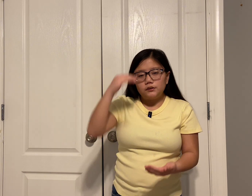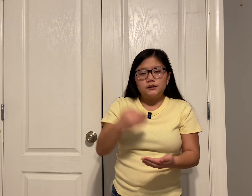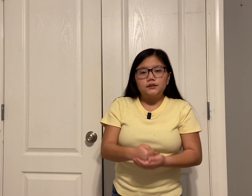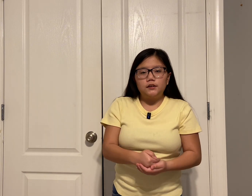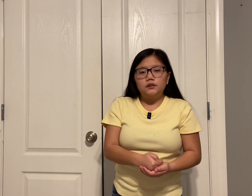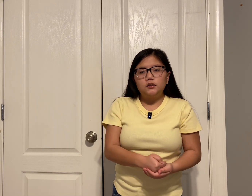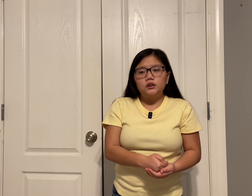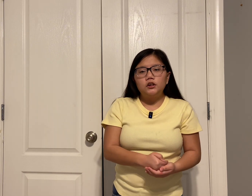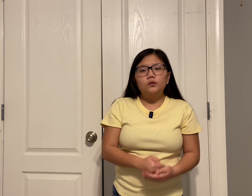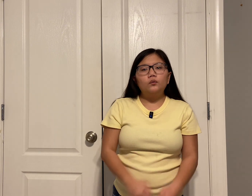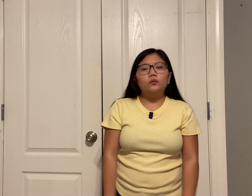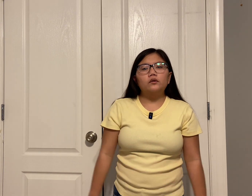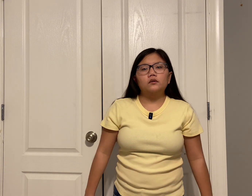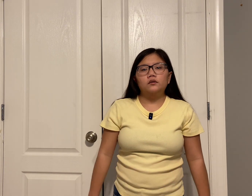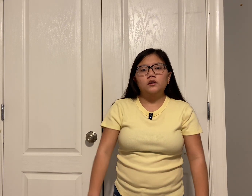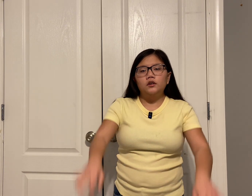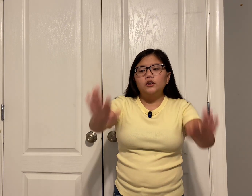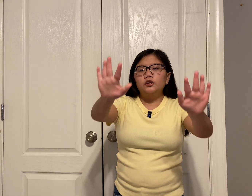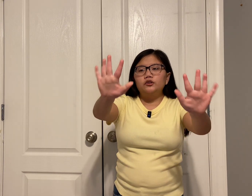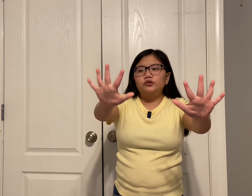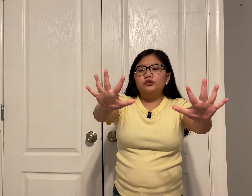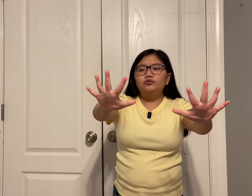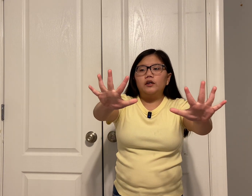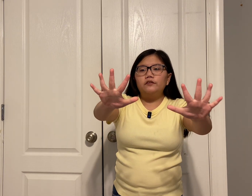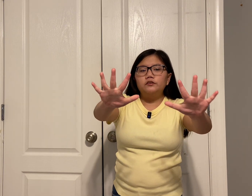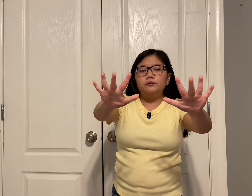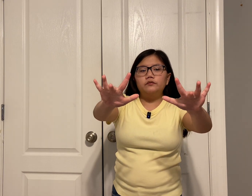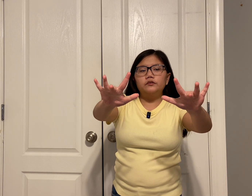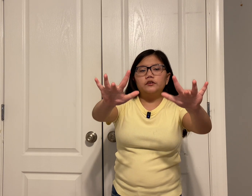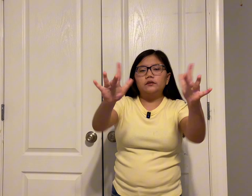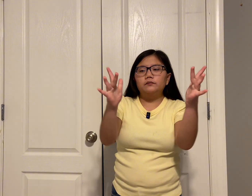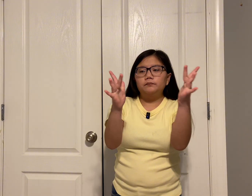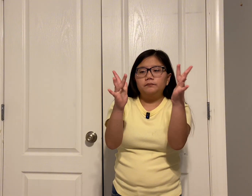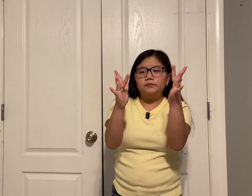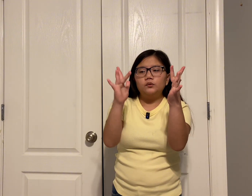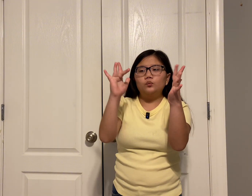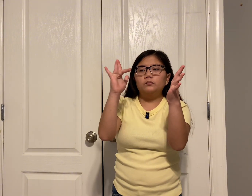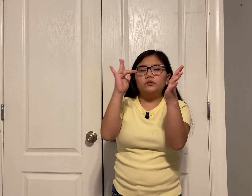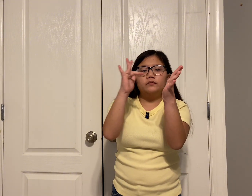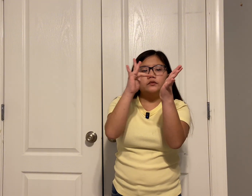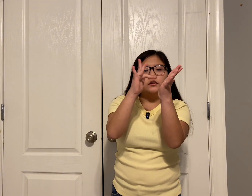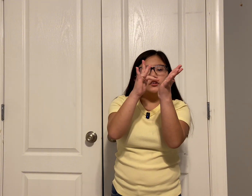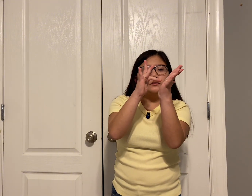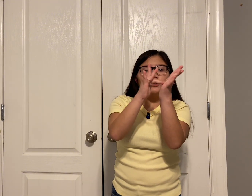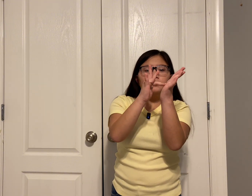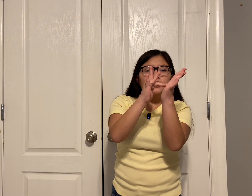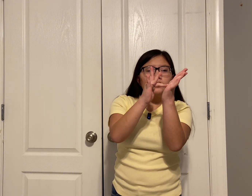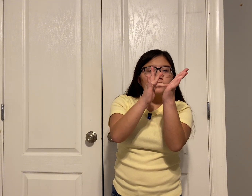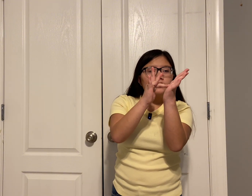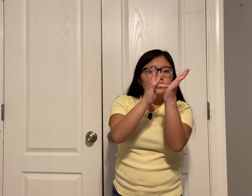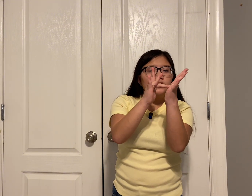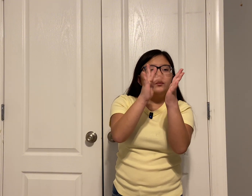So son or two fives, middle fingers out. One middle finger touching the palm of the other.